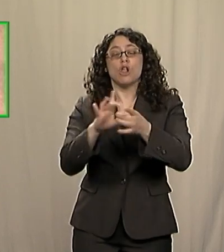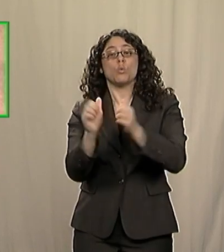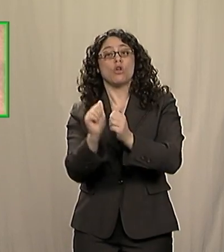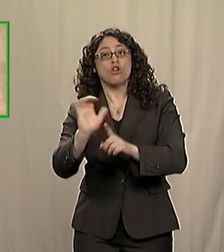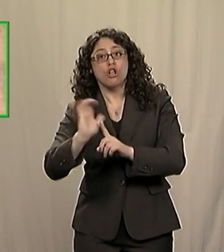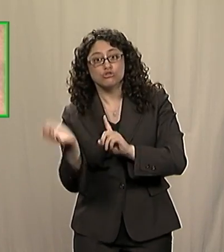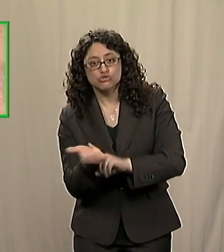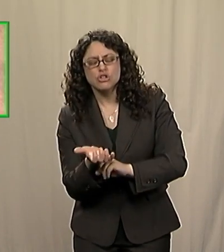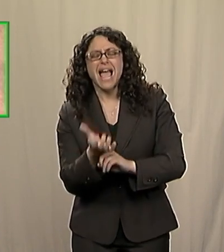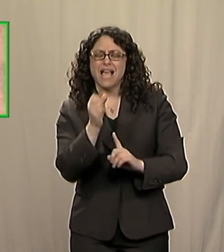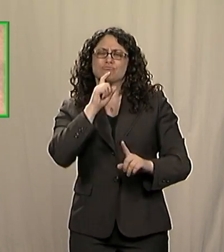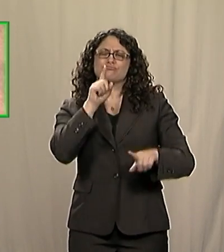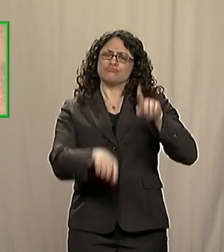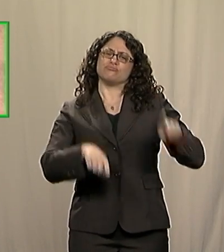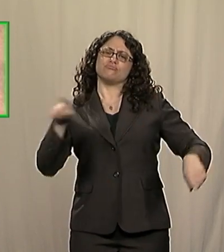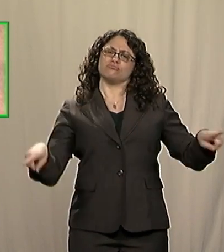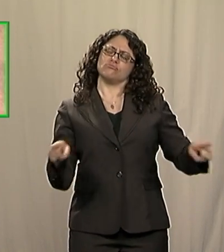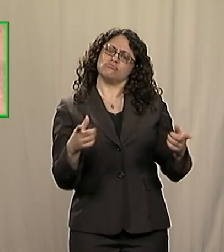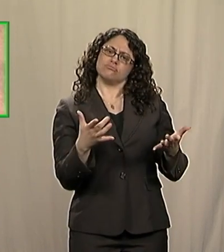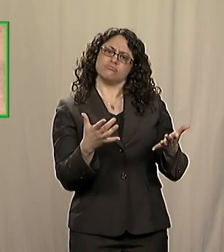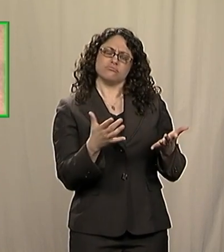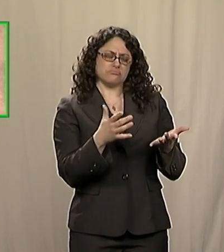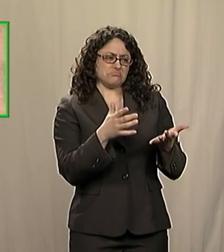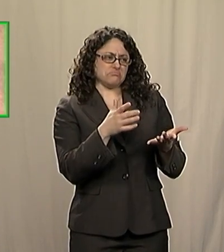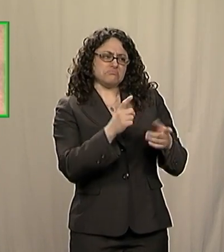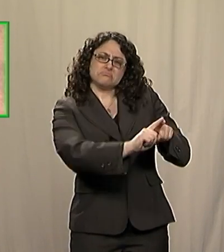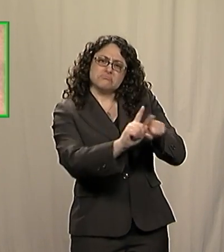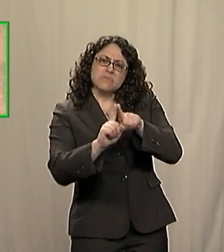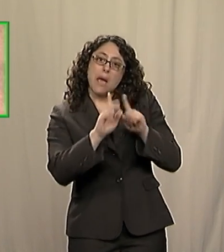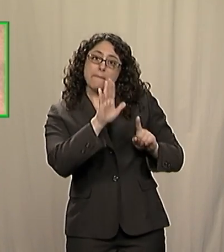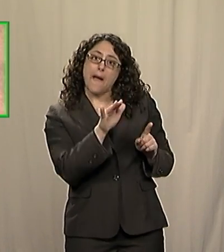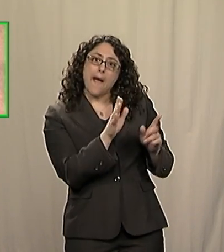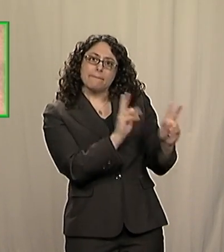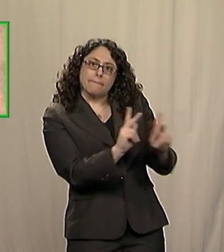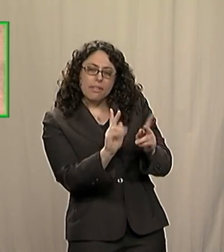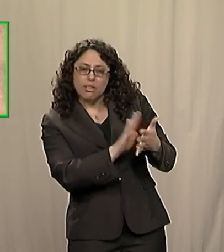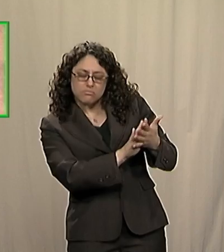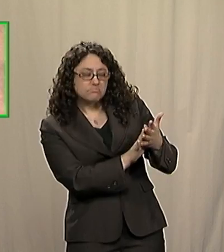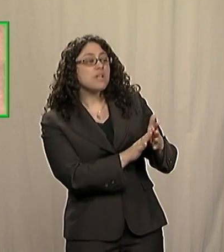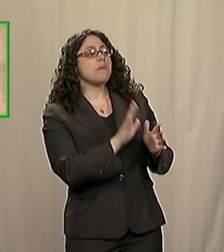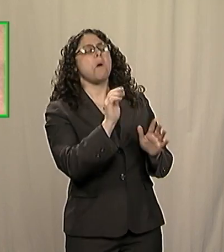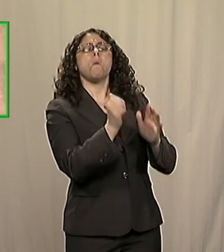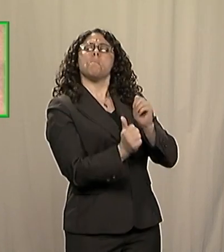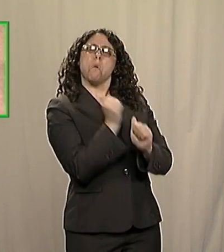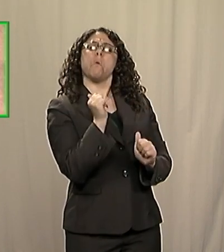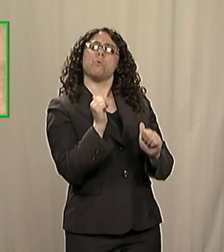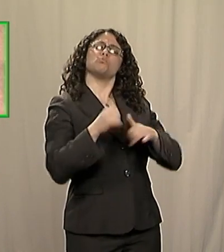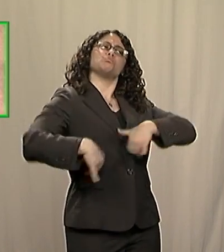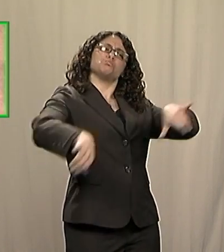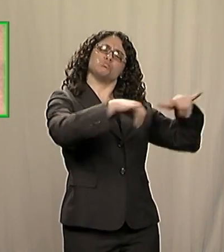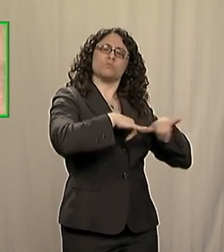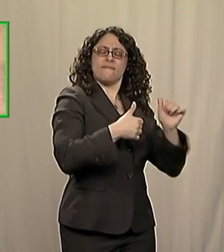and they can vary individually. But overall these are the rules that people agree to follow